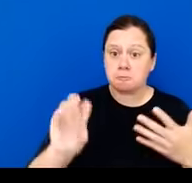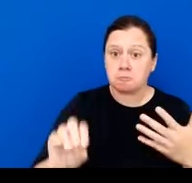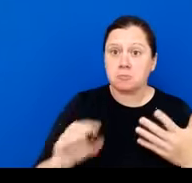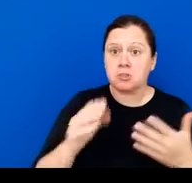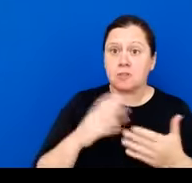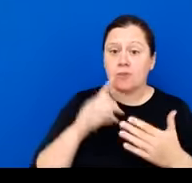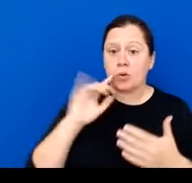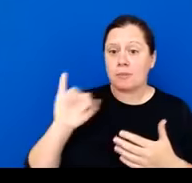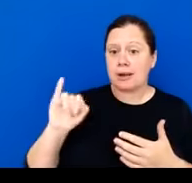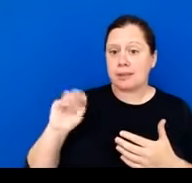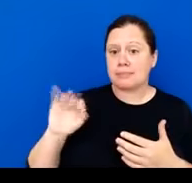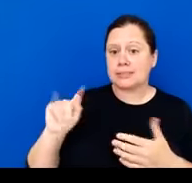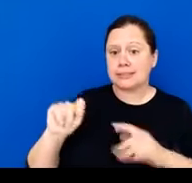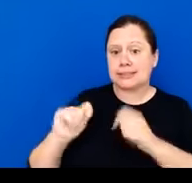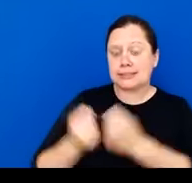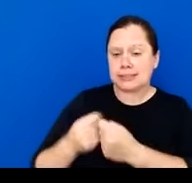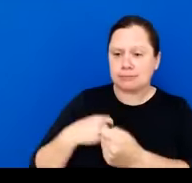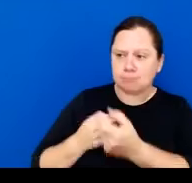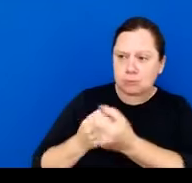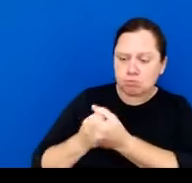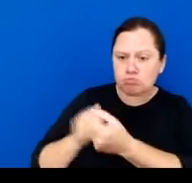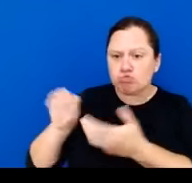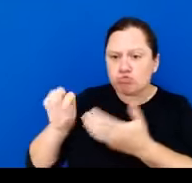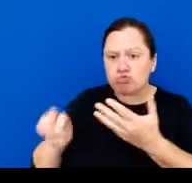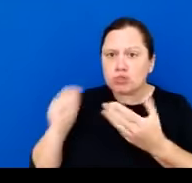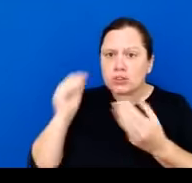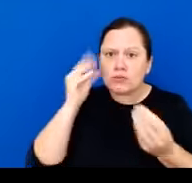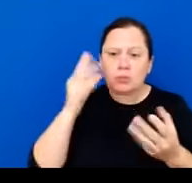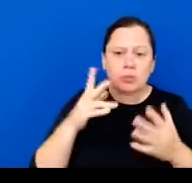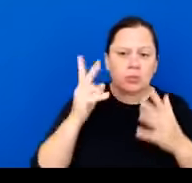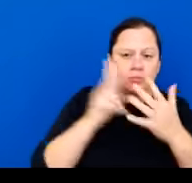incident so I have two primary weather concerns